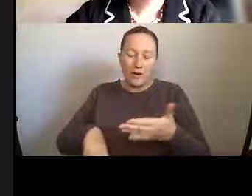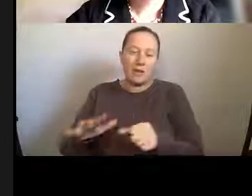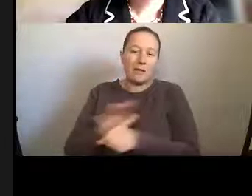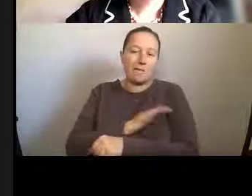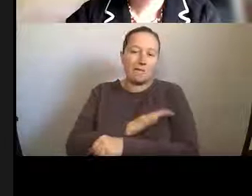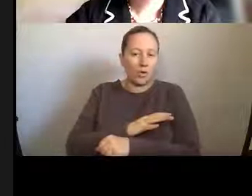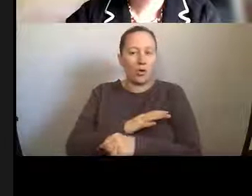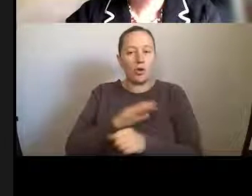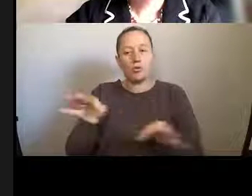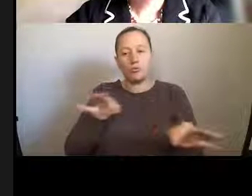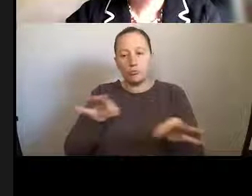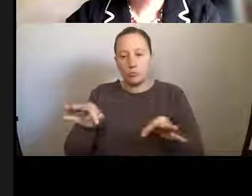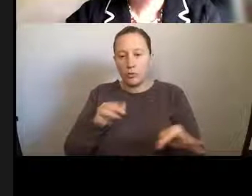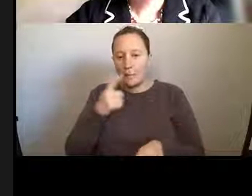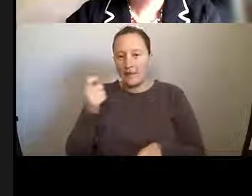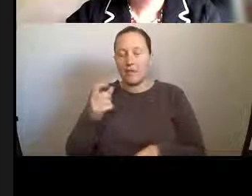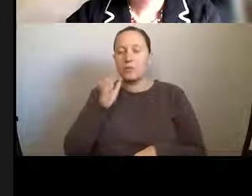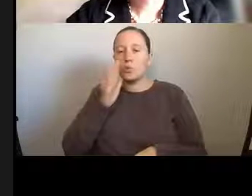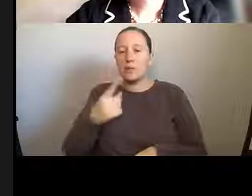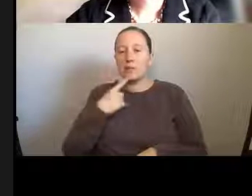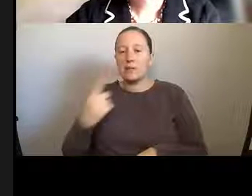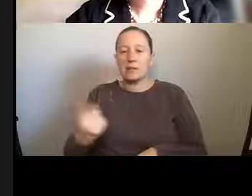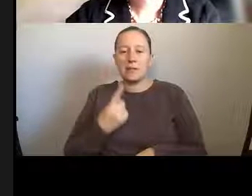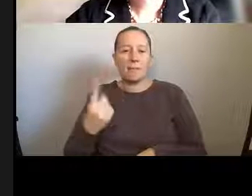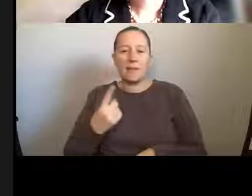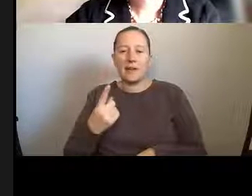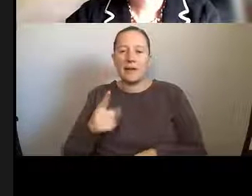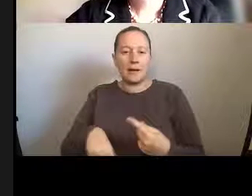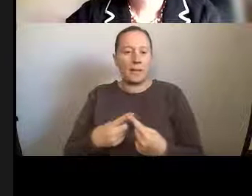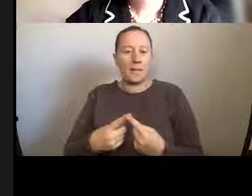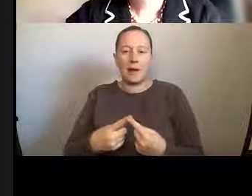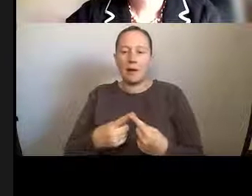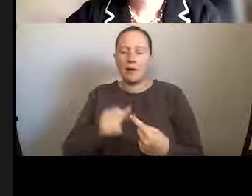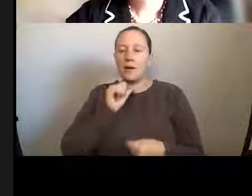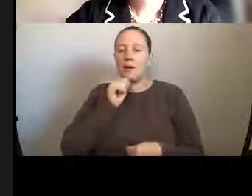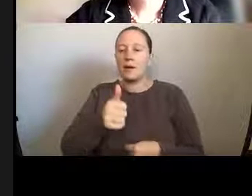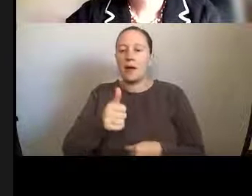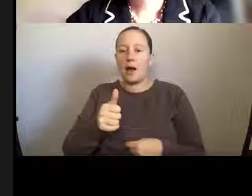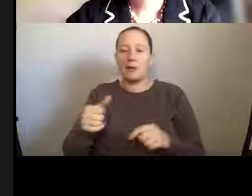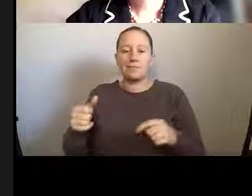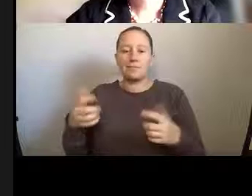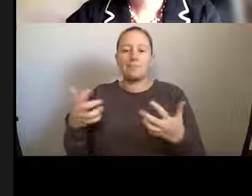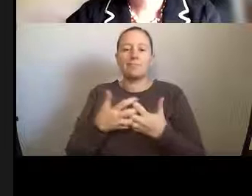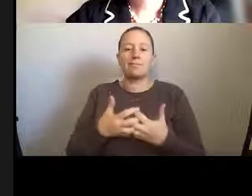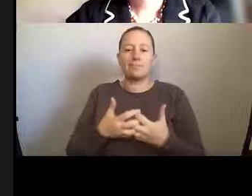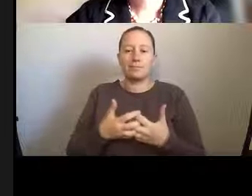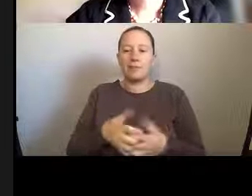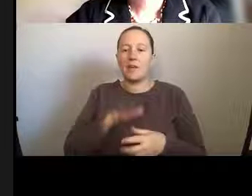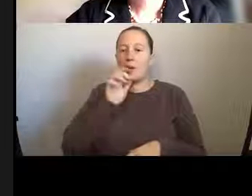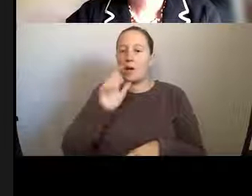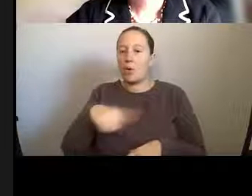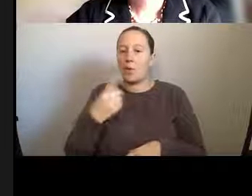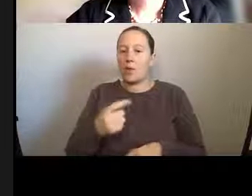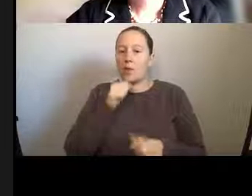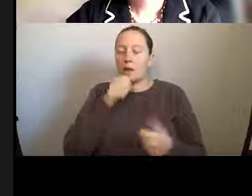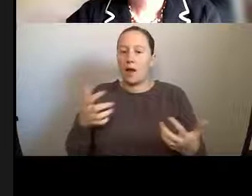because it also says something like you will not link back. So not only do you not link, but you would not try to link back.